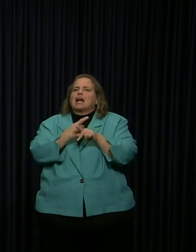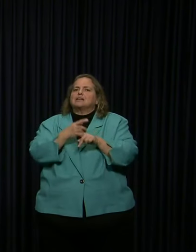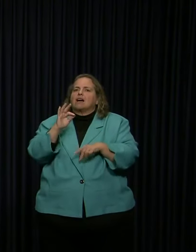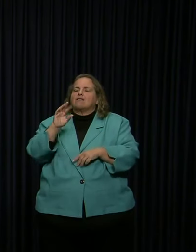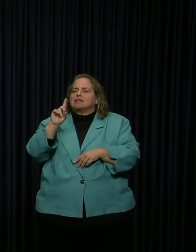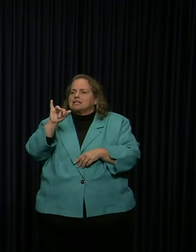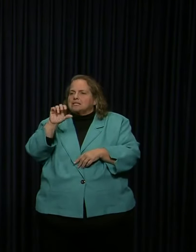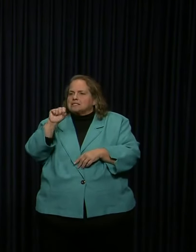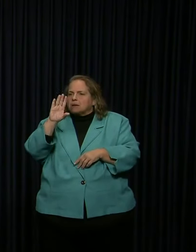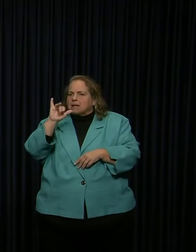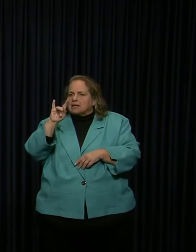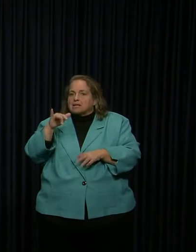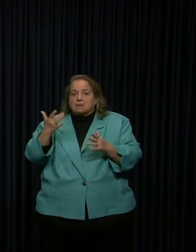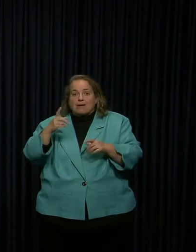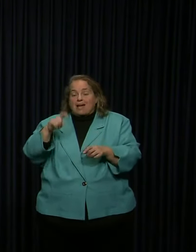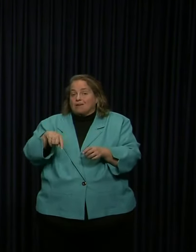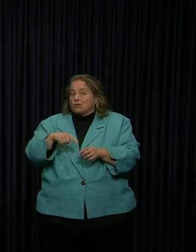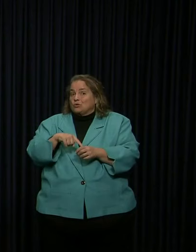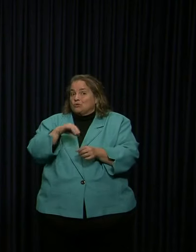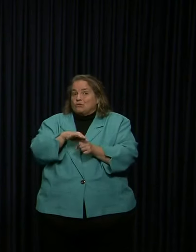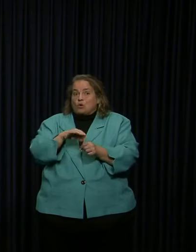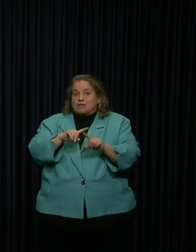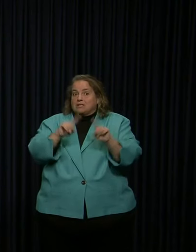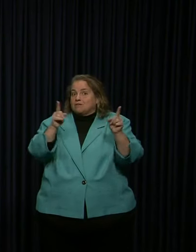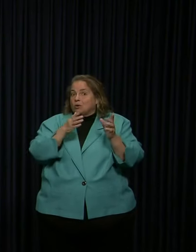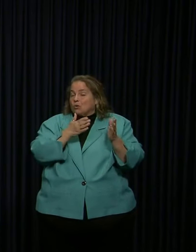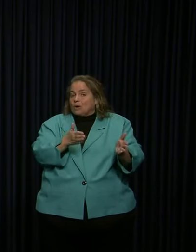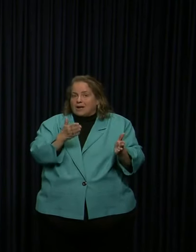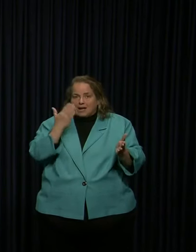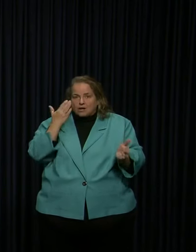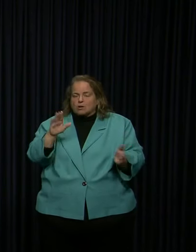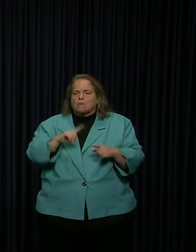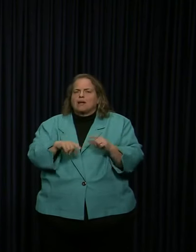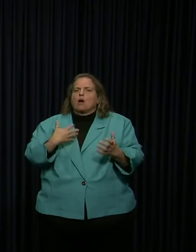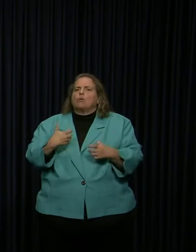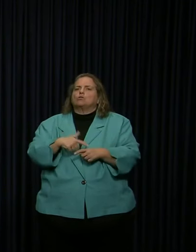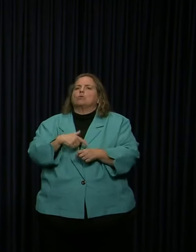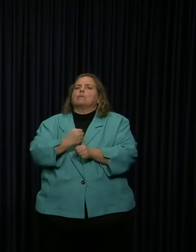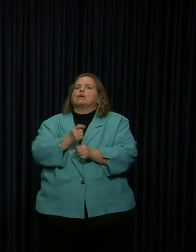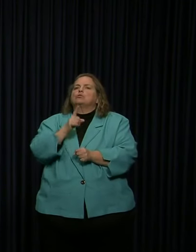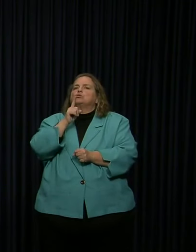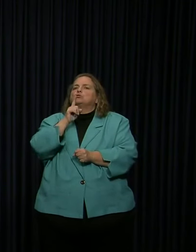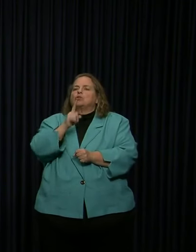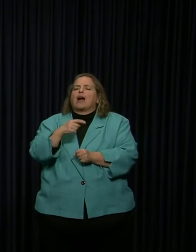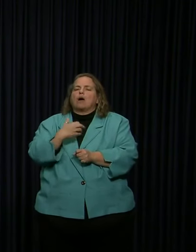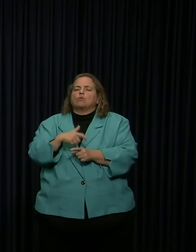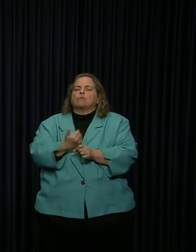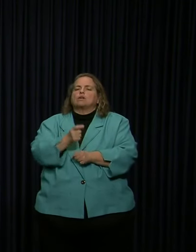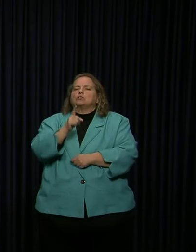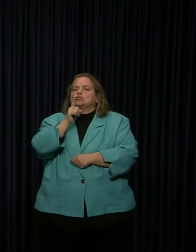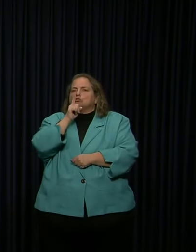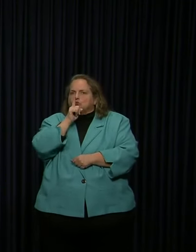IT'SAT DEATH RATE-- THE QUESTION IS ABOUT DISPROPORTIONATE DEATH RATES